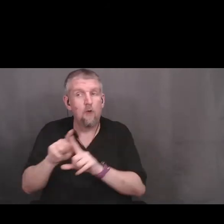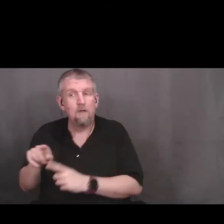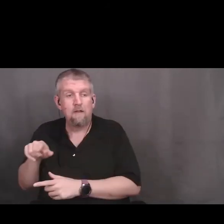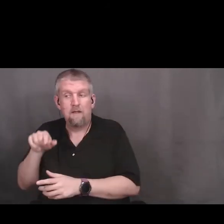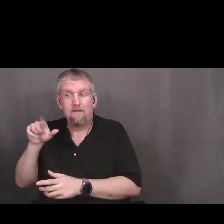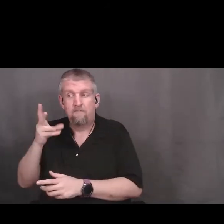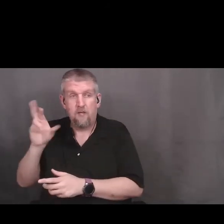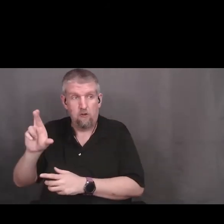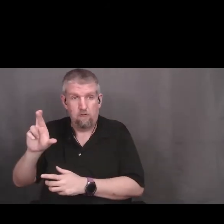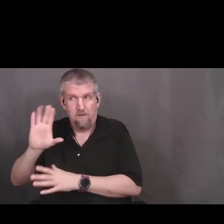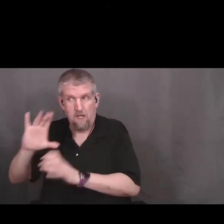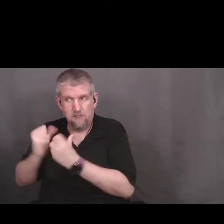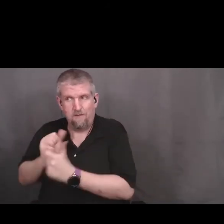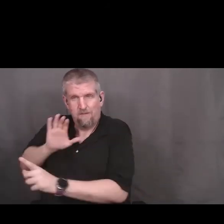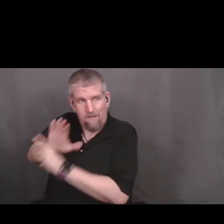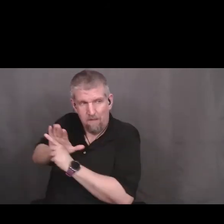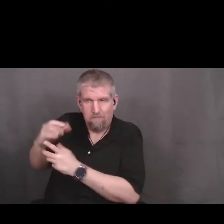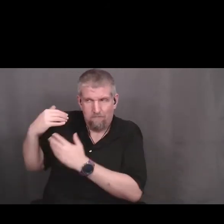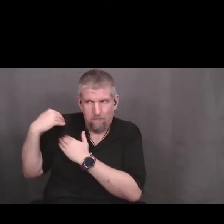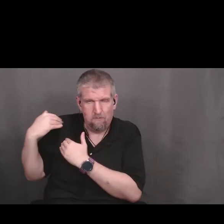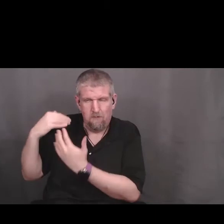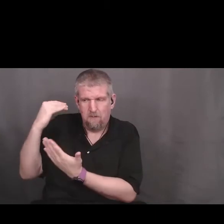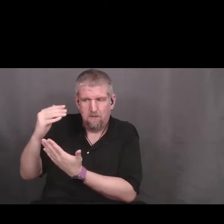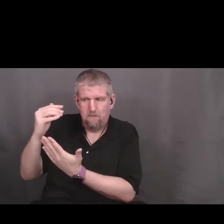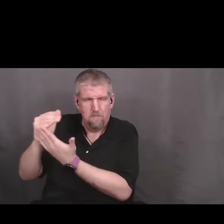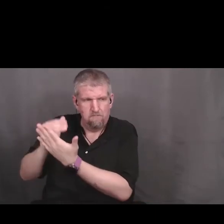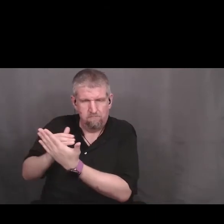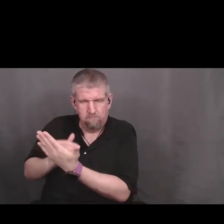of the agency. So, how is it that vocational rehabilitation,